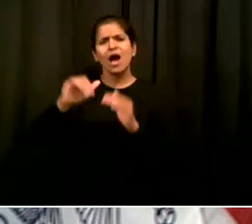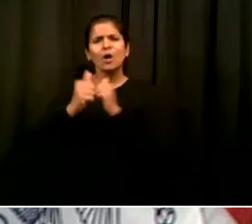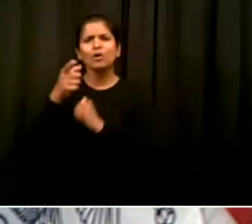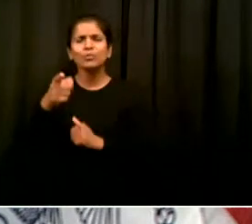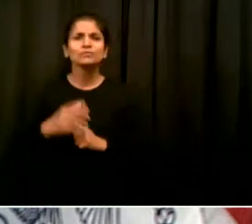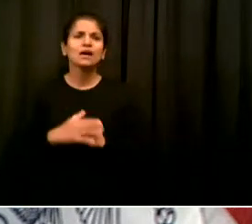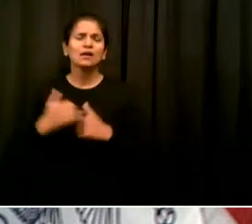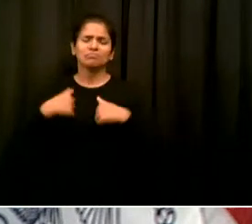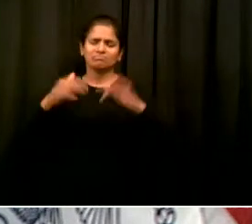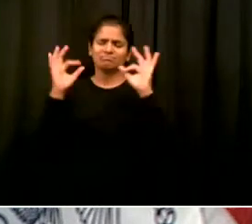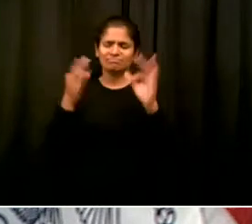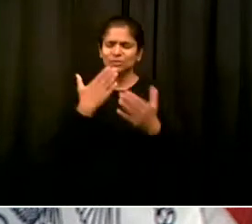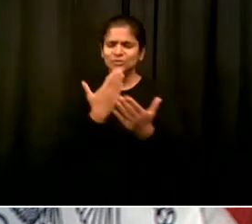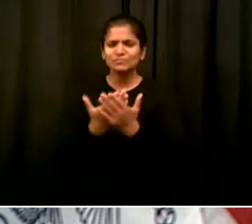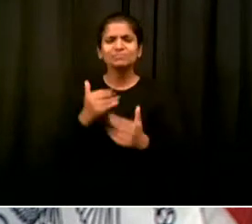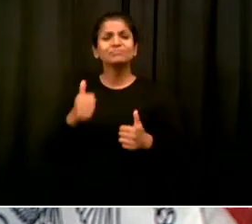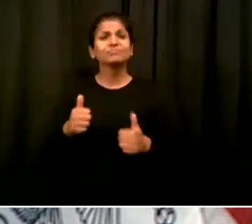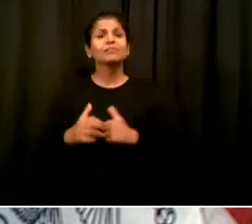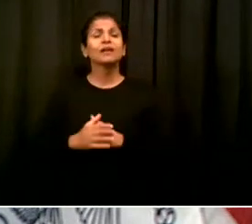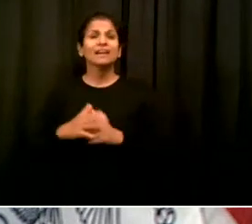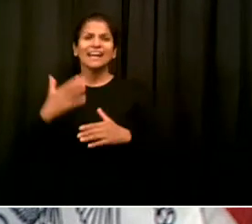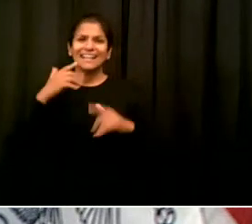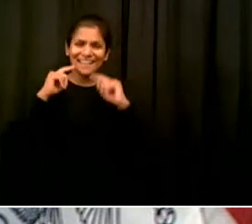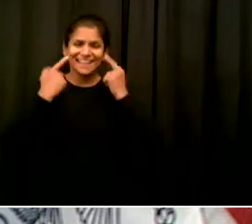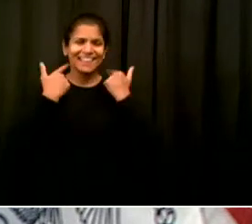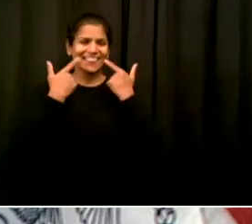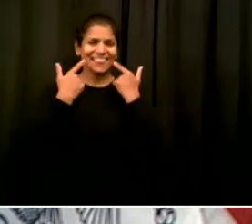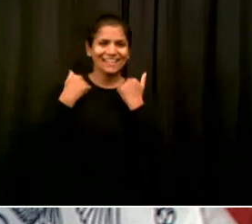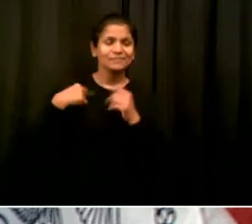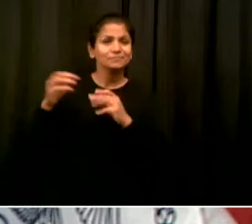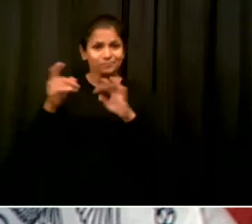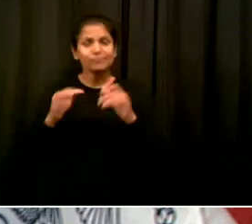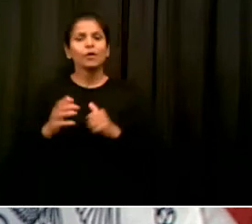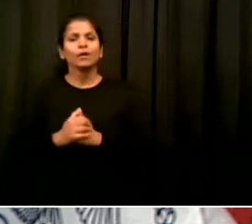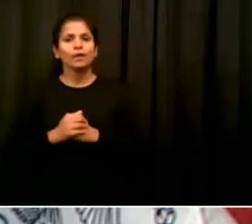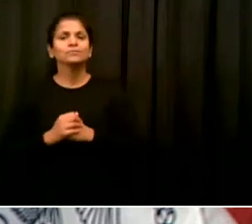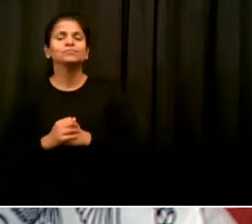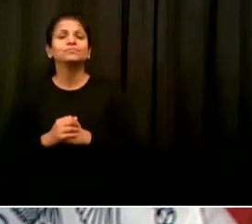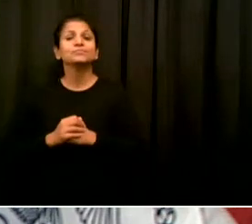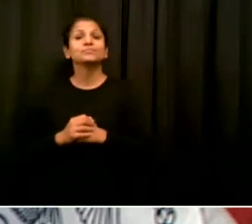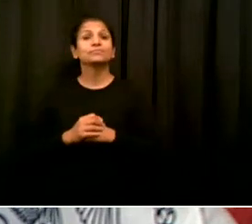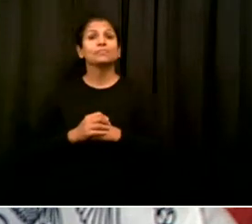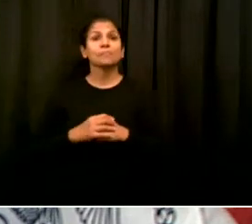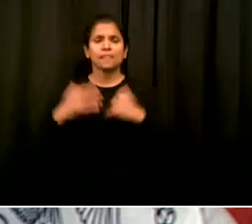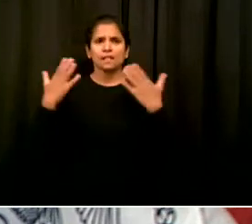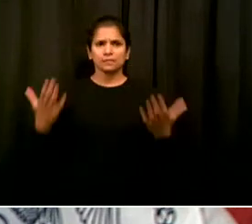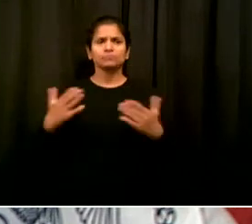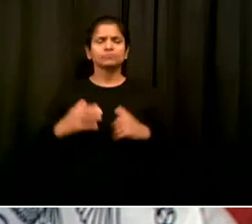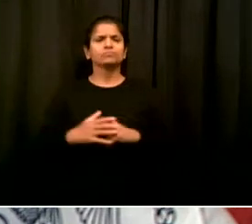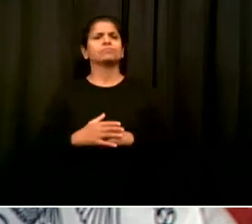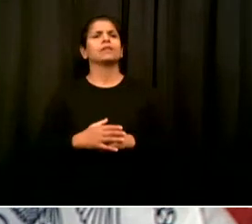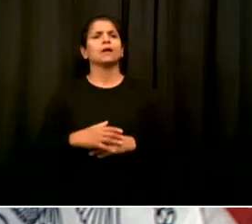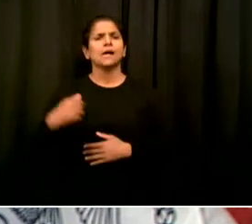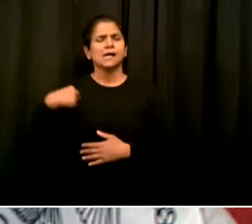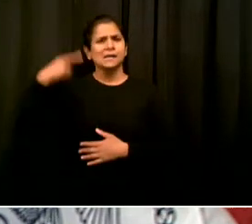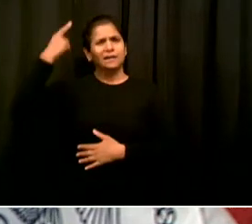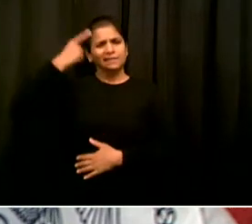HELLO ACCOMPLISHING YMAOR, HOW ARE YOU DOING TODAY? GOOD, HENRY. HOW YOU BEEN? I'M GOOD.